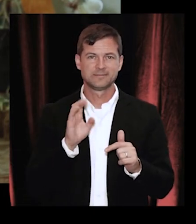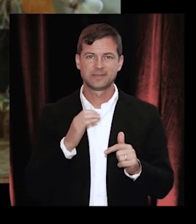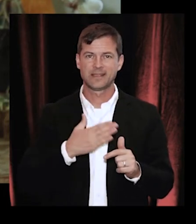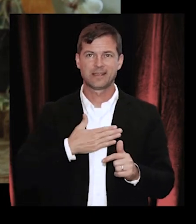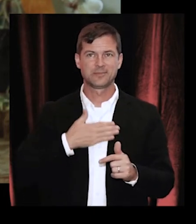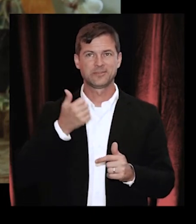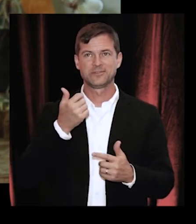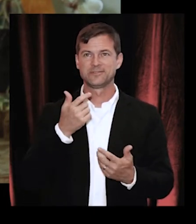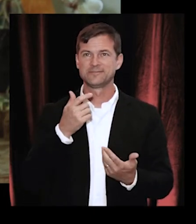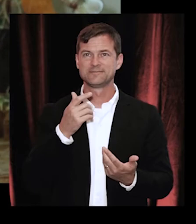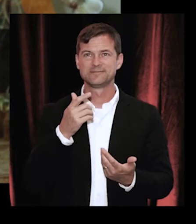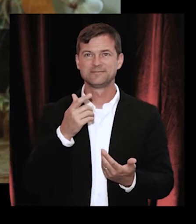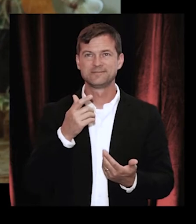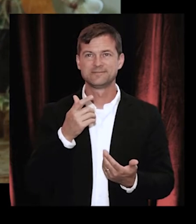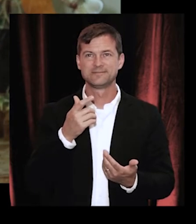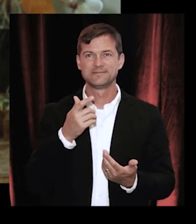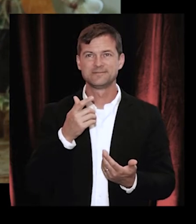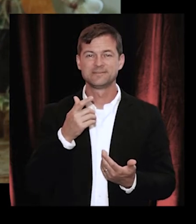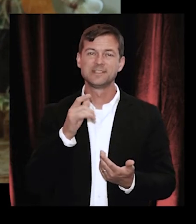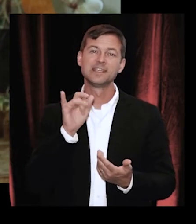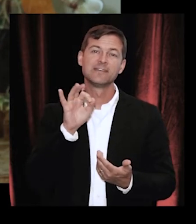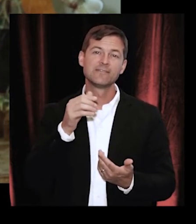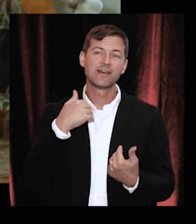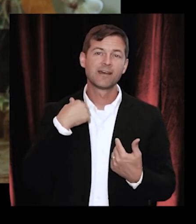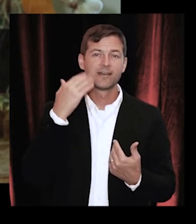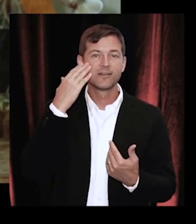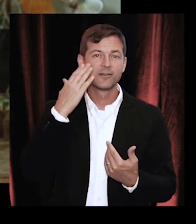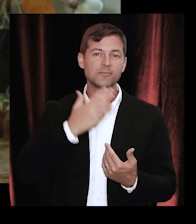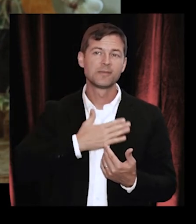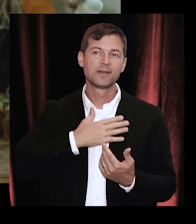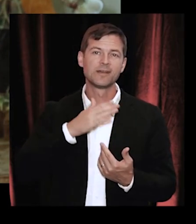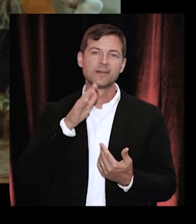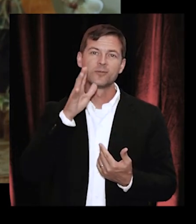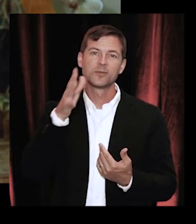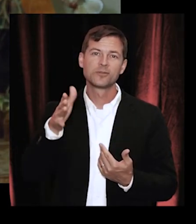I know my late grandmother would be very proud. Very proud I know.